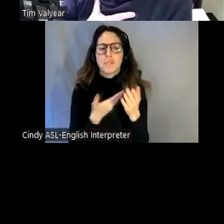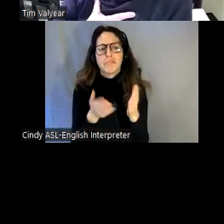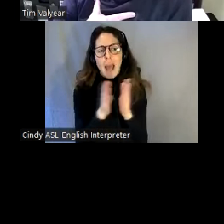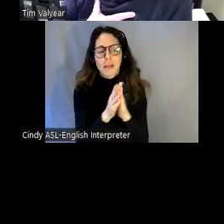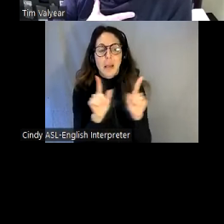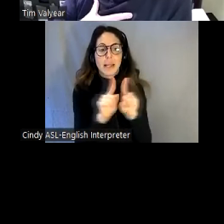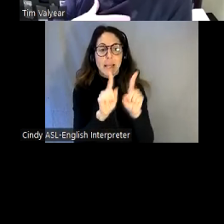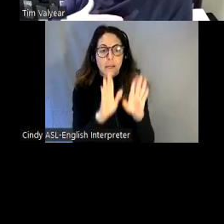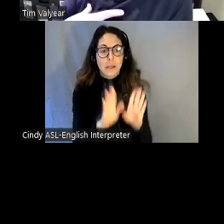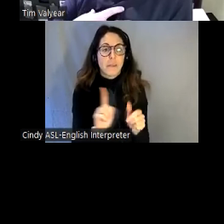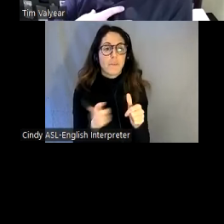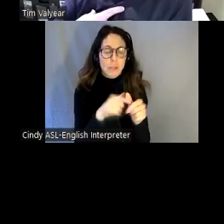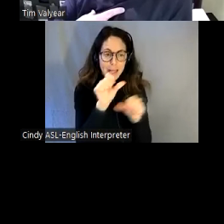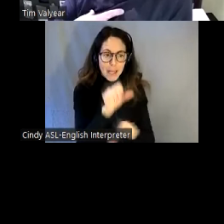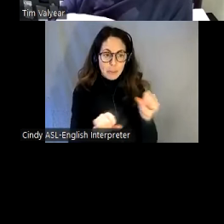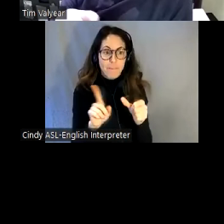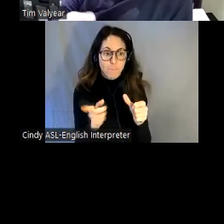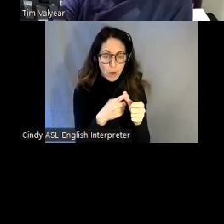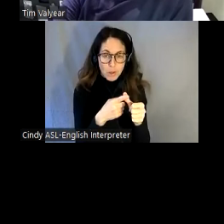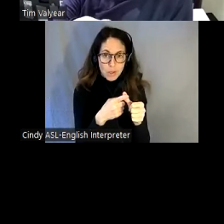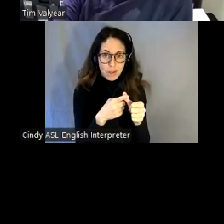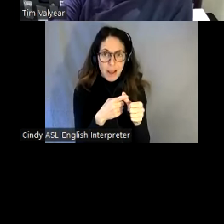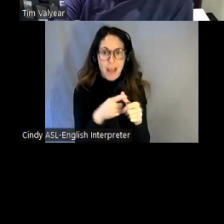assessment link is here. I would encourage you to